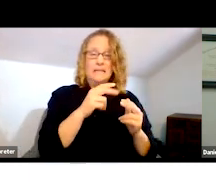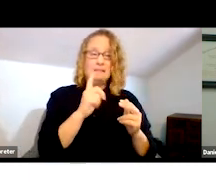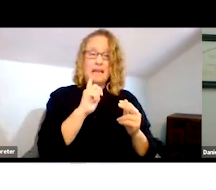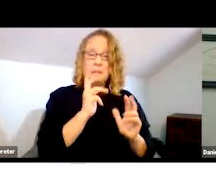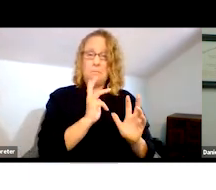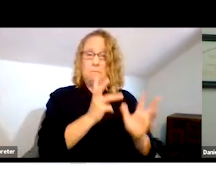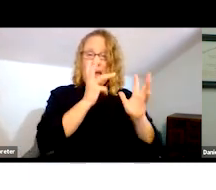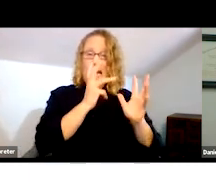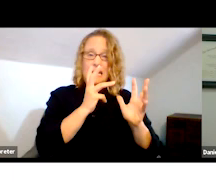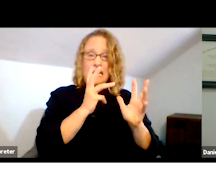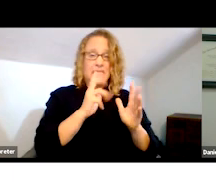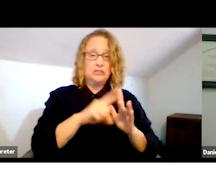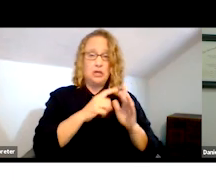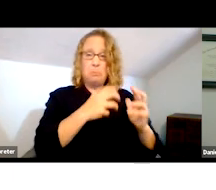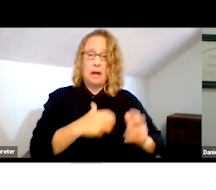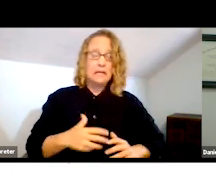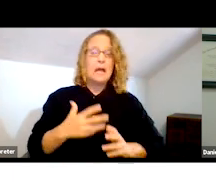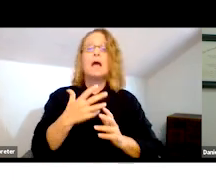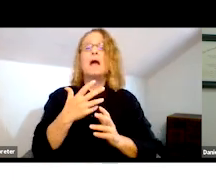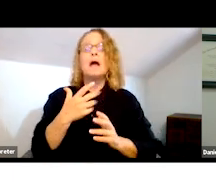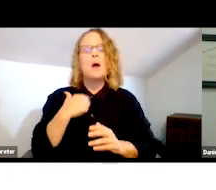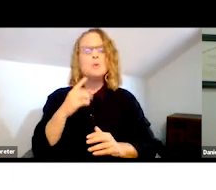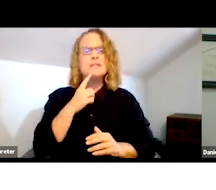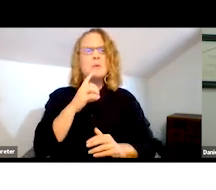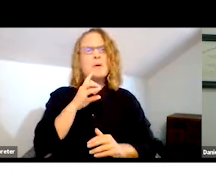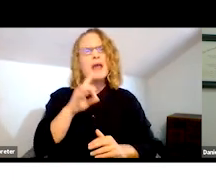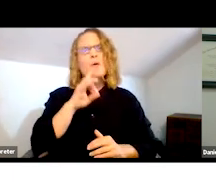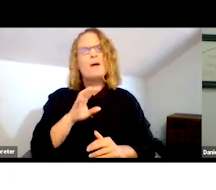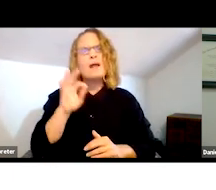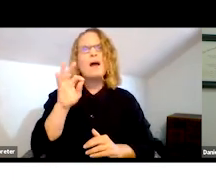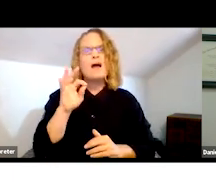As far as the trauma of living in an abandoned building,